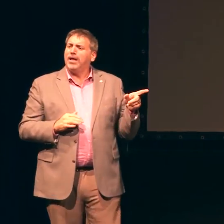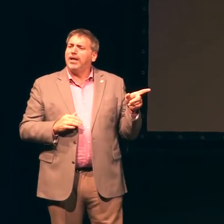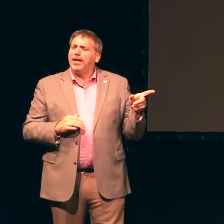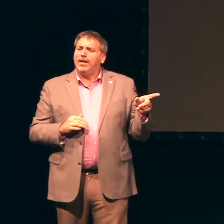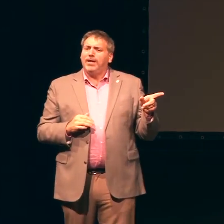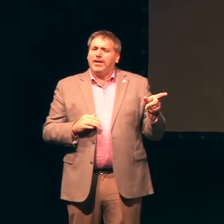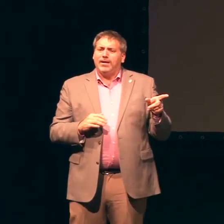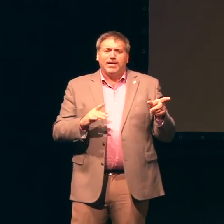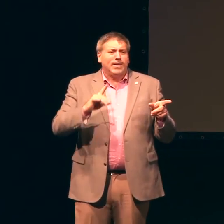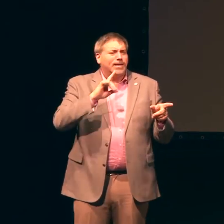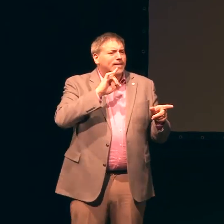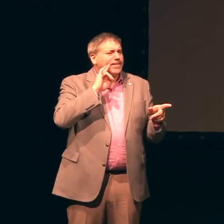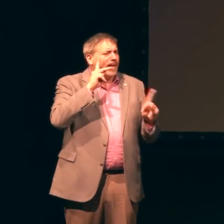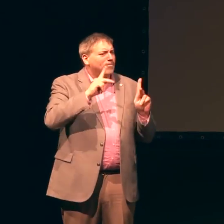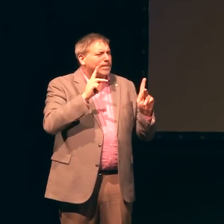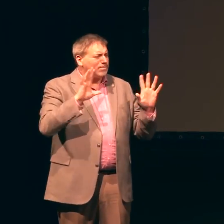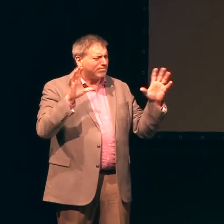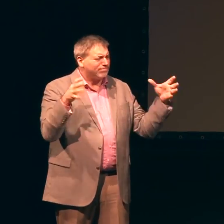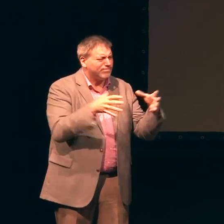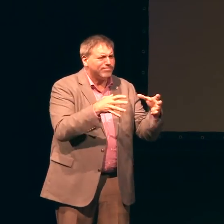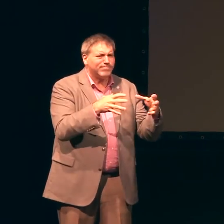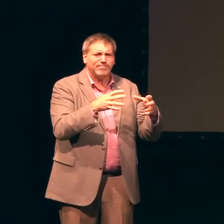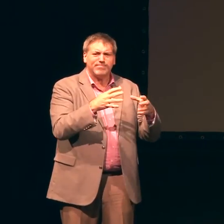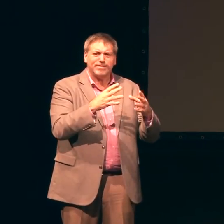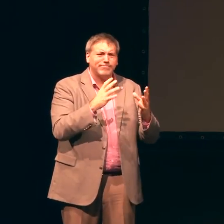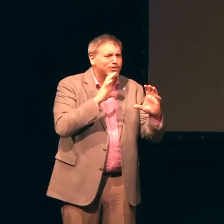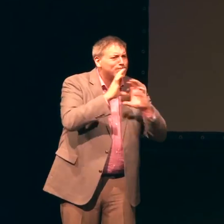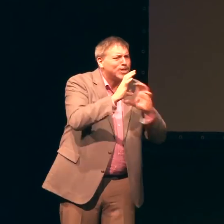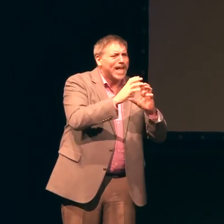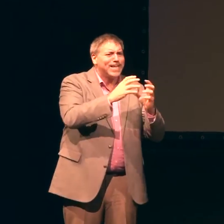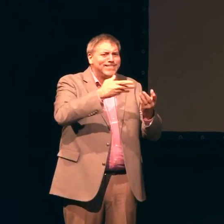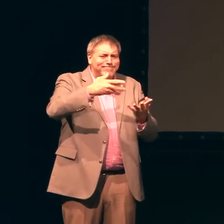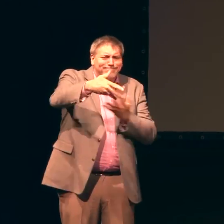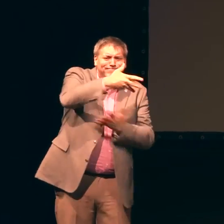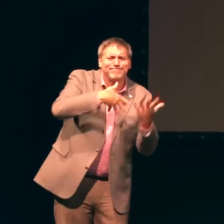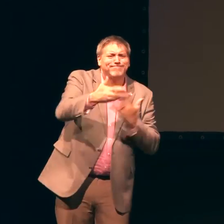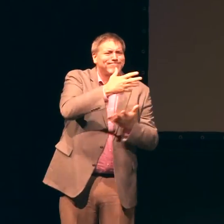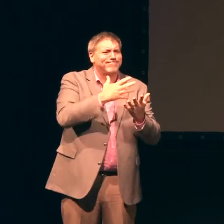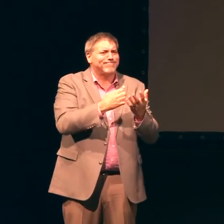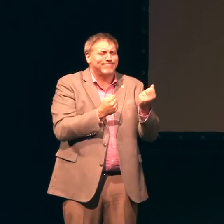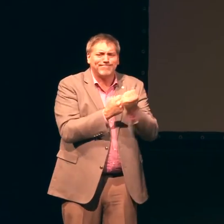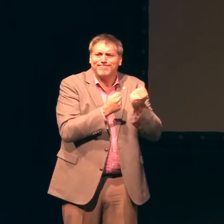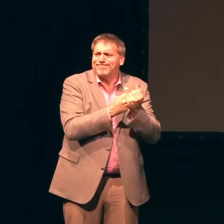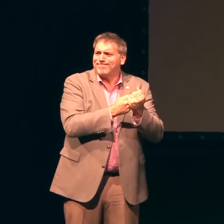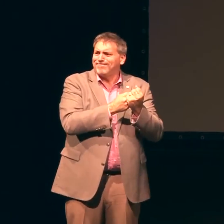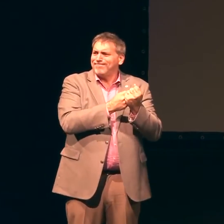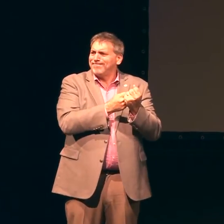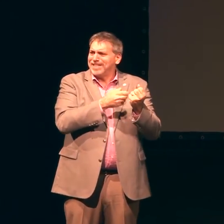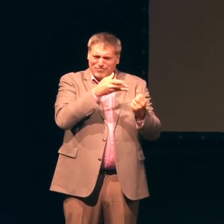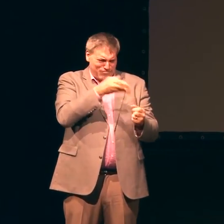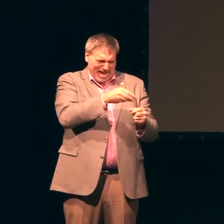around. And Deaf people were collectiveists, they communicated and socialized and